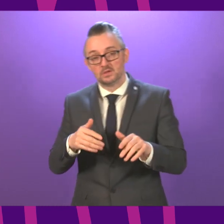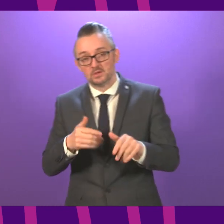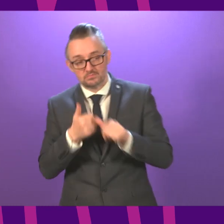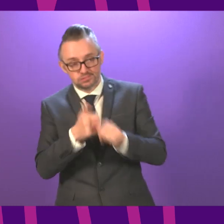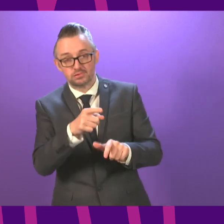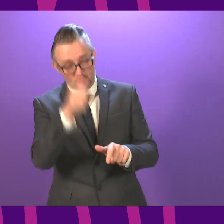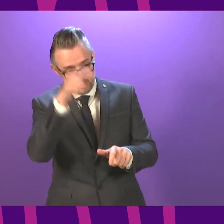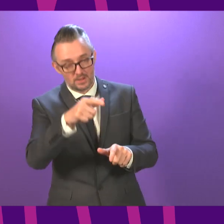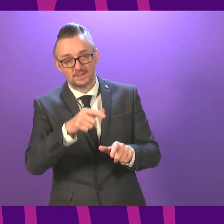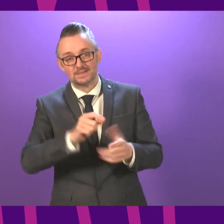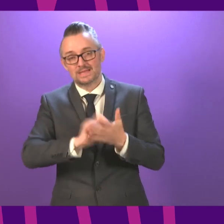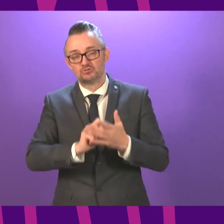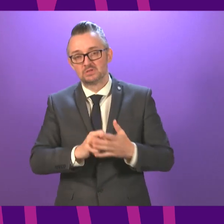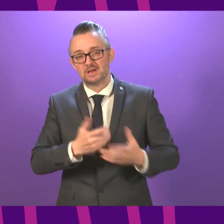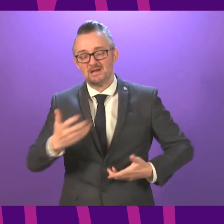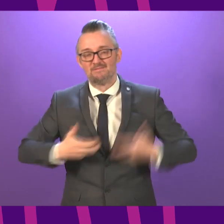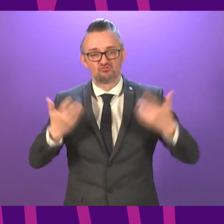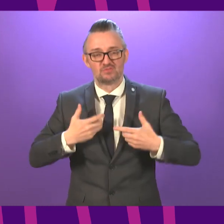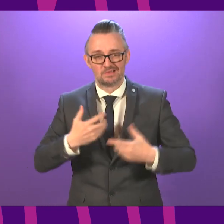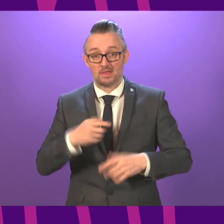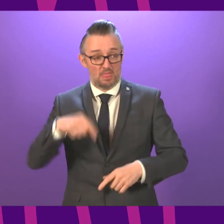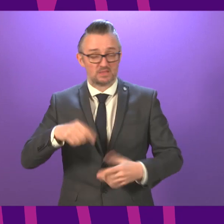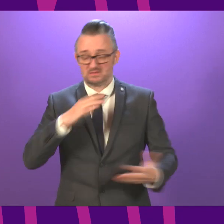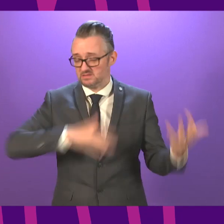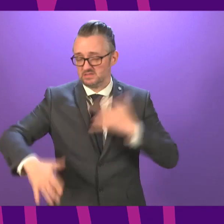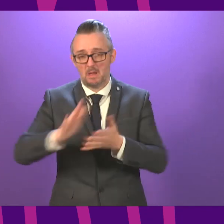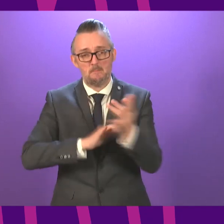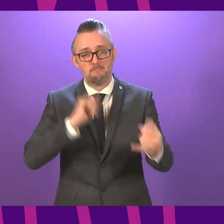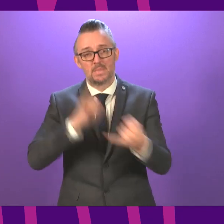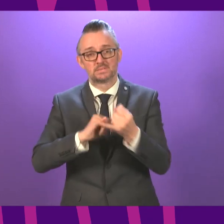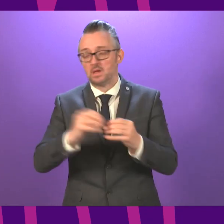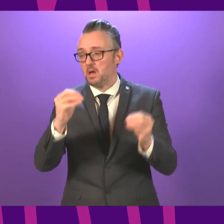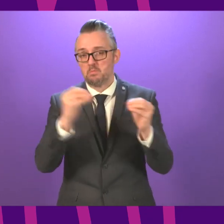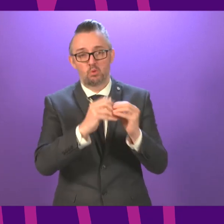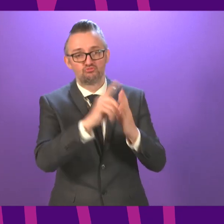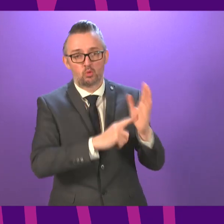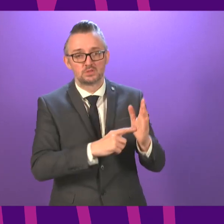anger. This is a mess of Boris Johnson’s and the Tories’ making. That it is happening